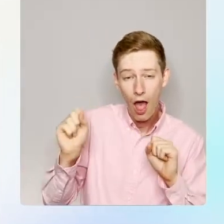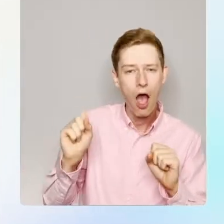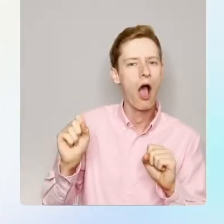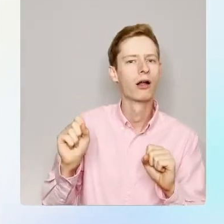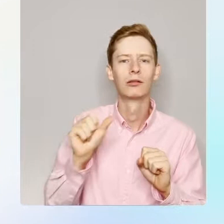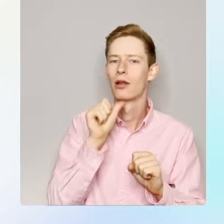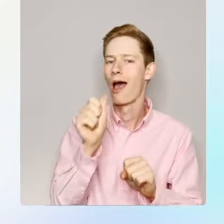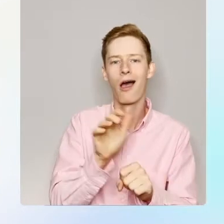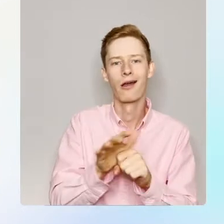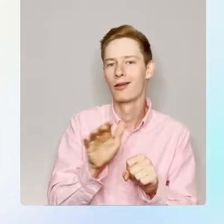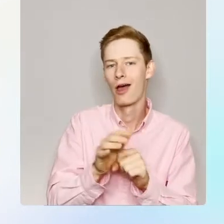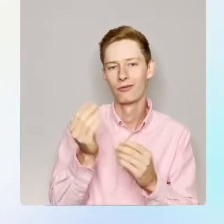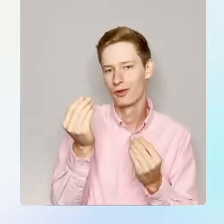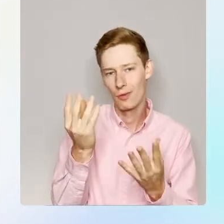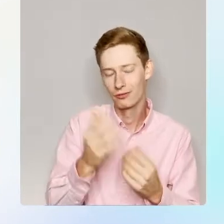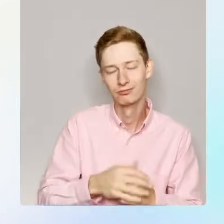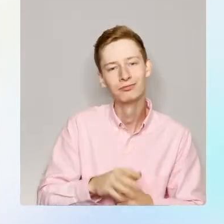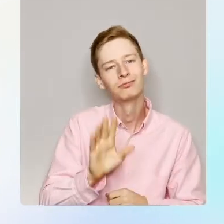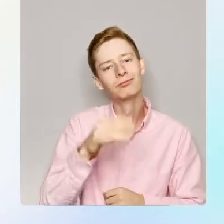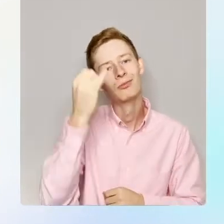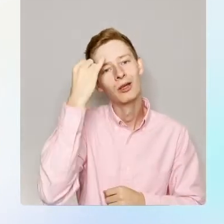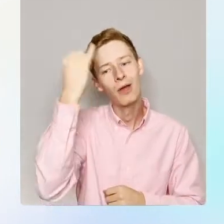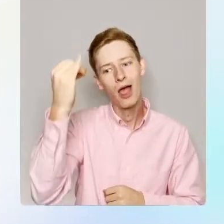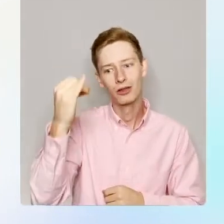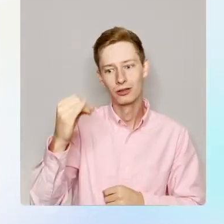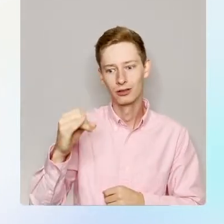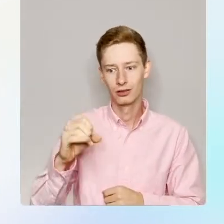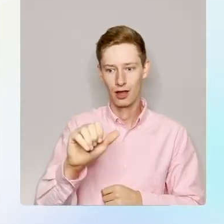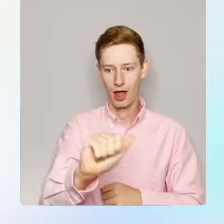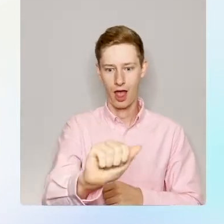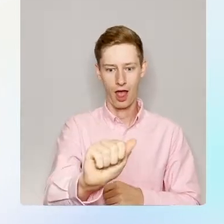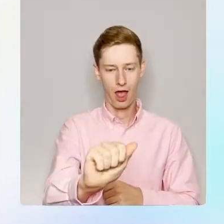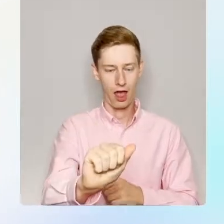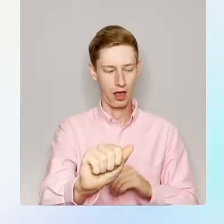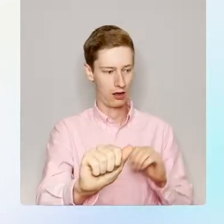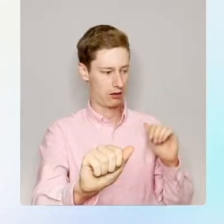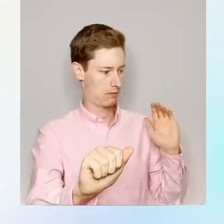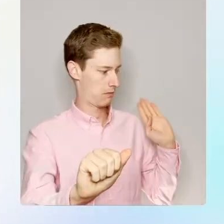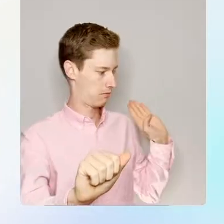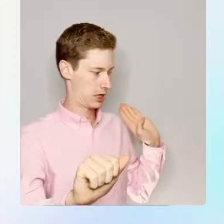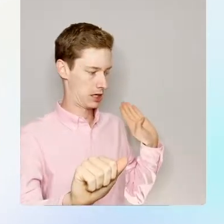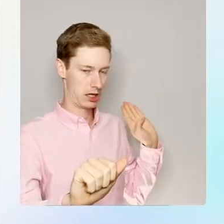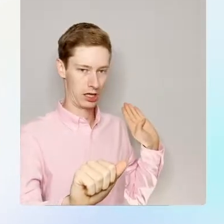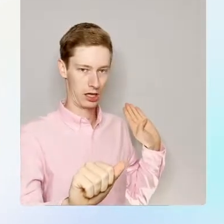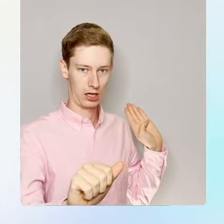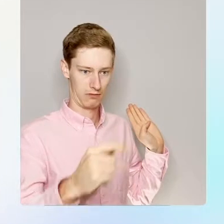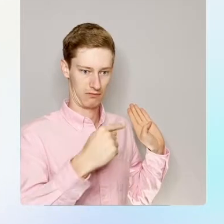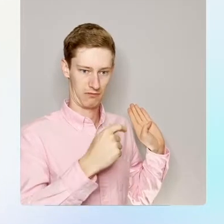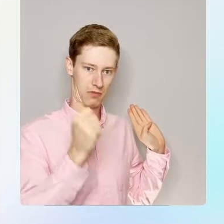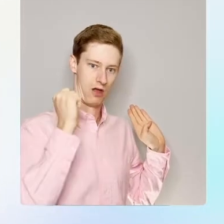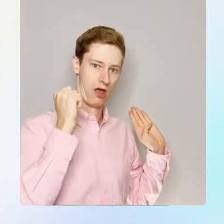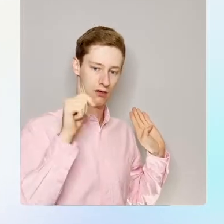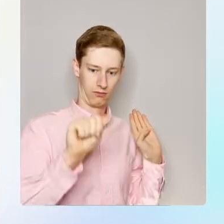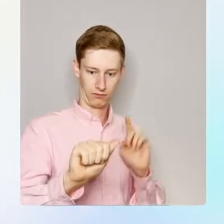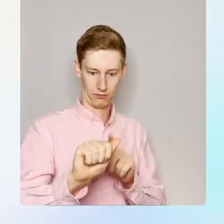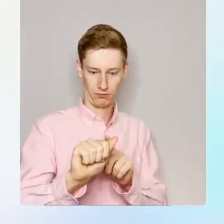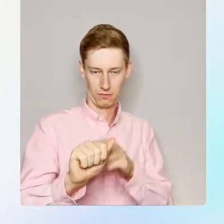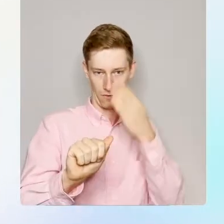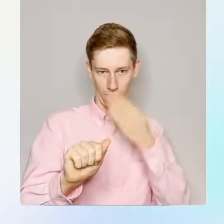For example, imagine placing a sound source either at position A, in front of us, or position B, behind us.